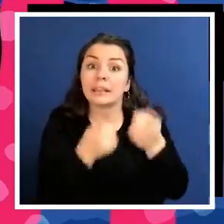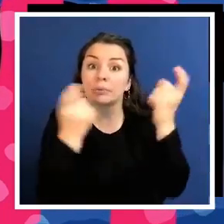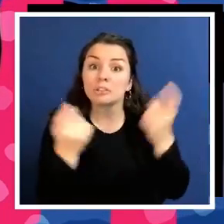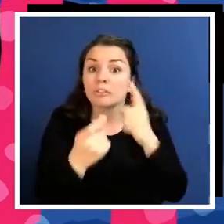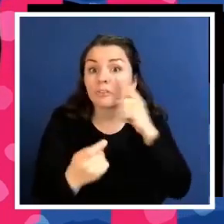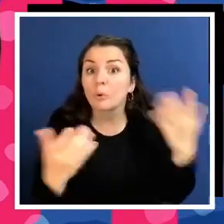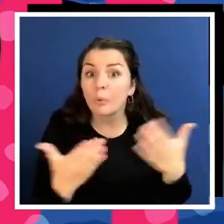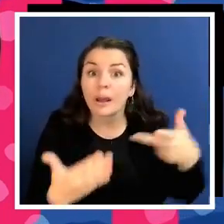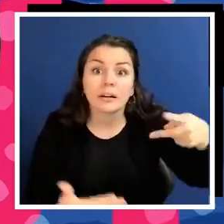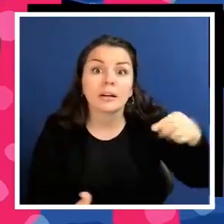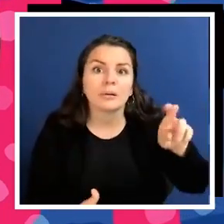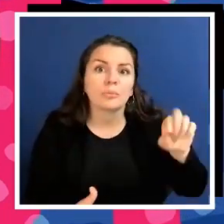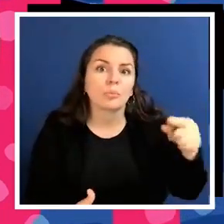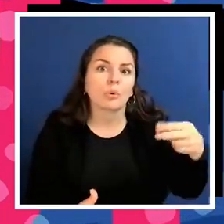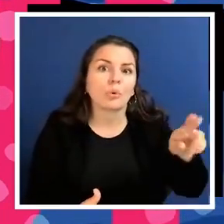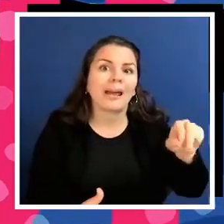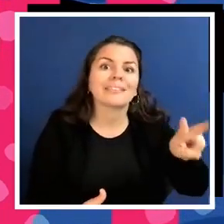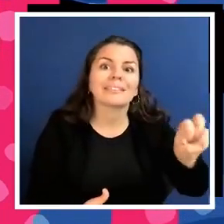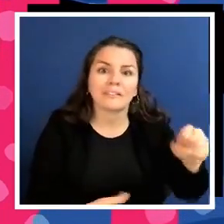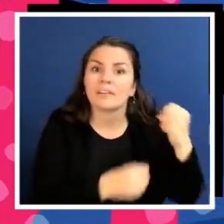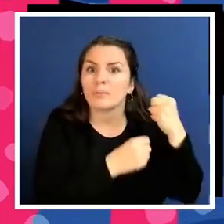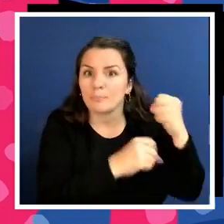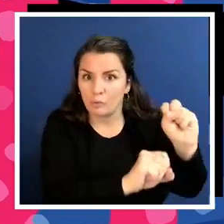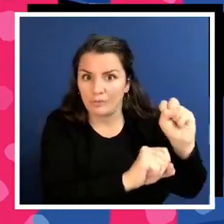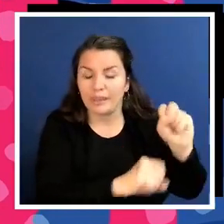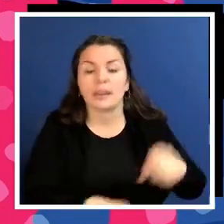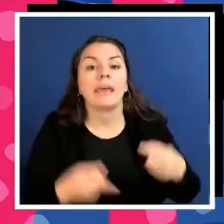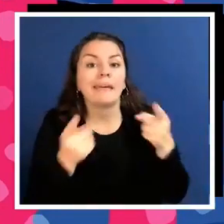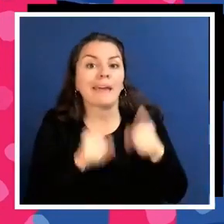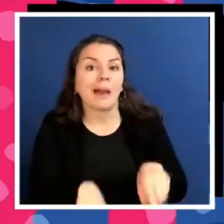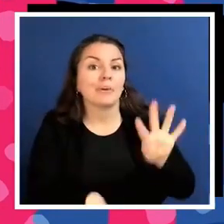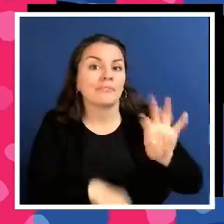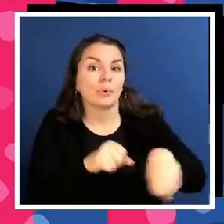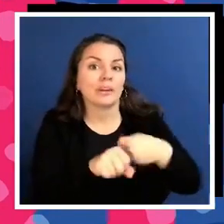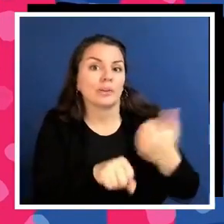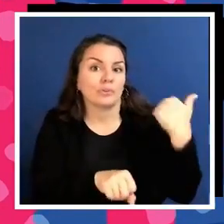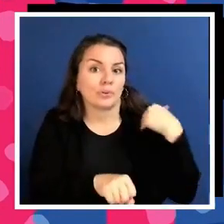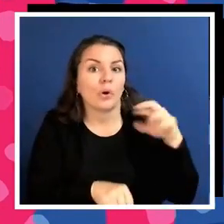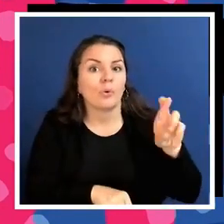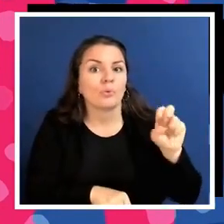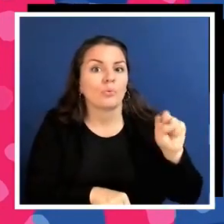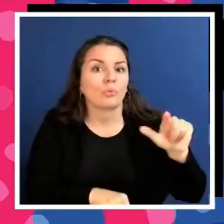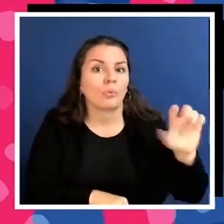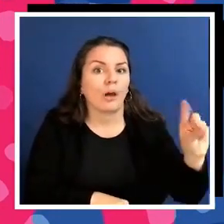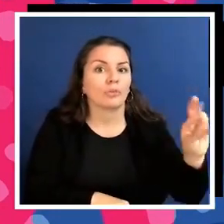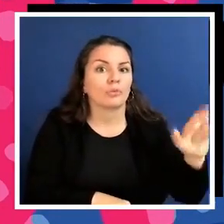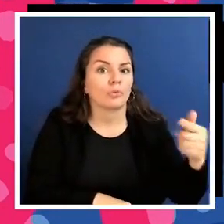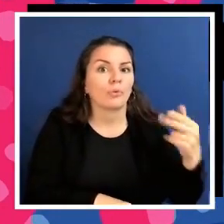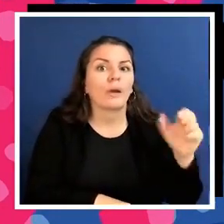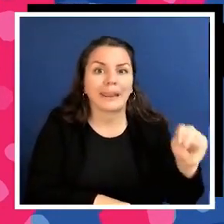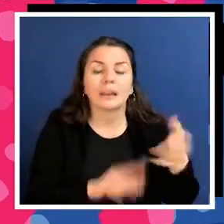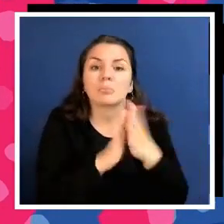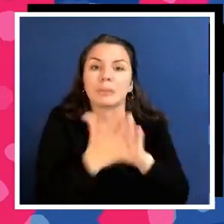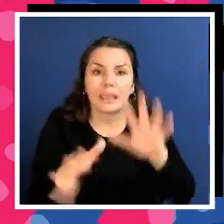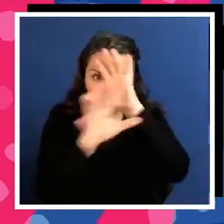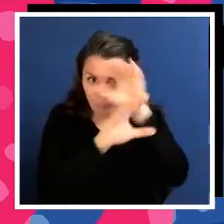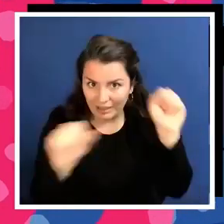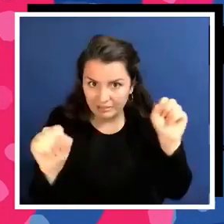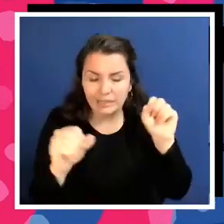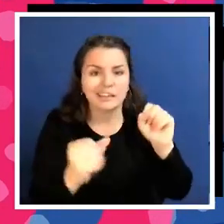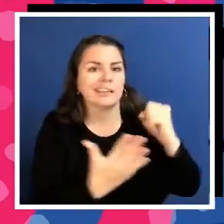MOST OF ALL, LET TODAY BE A